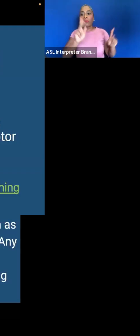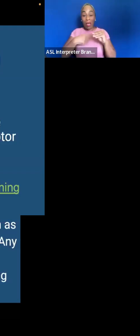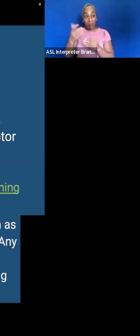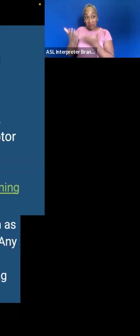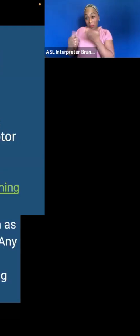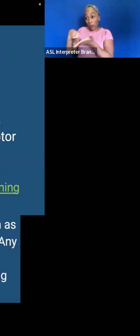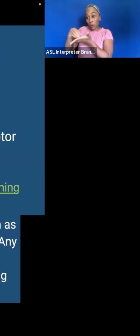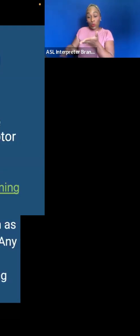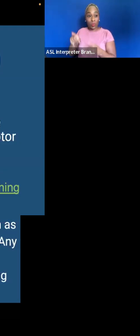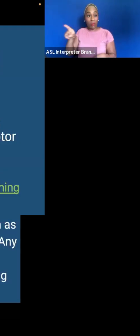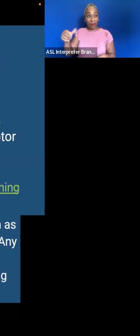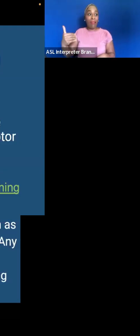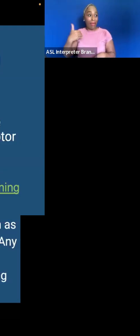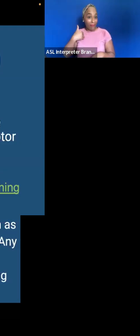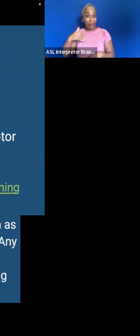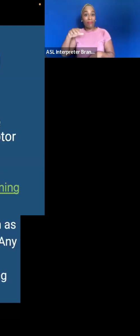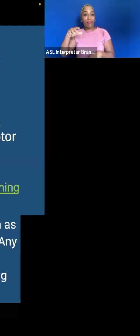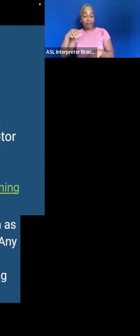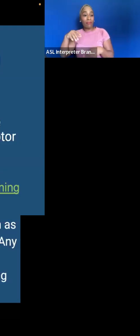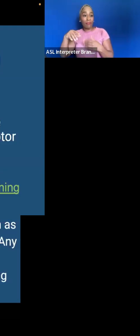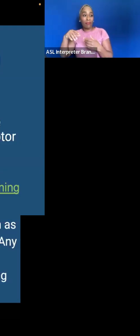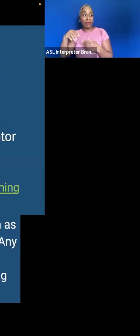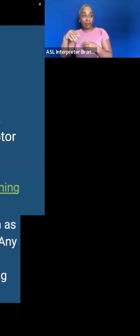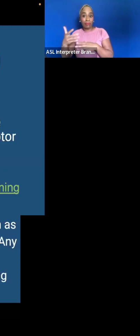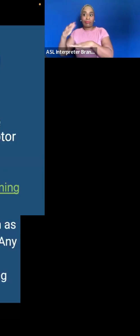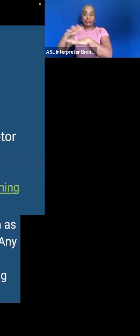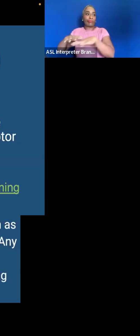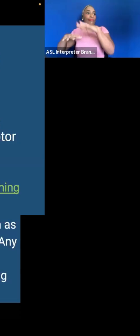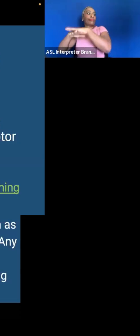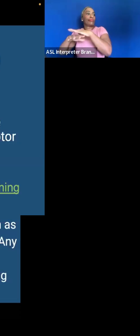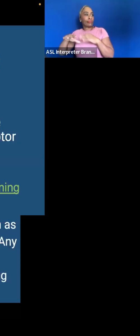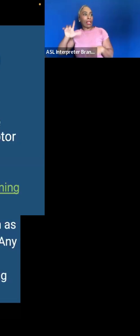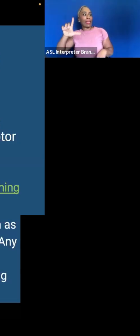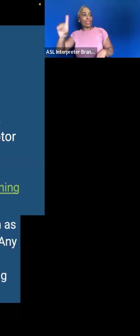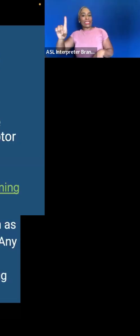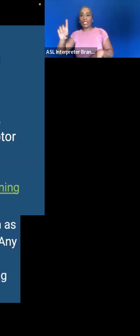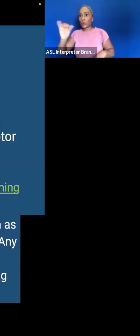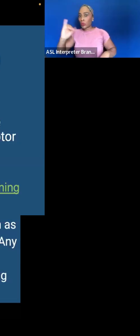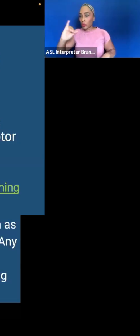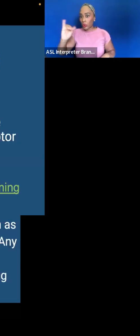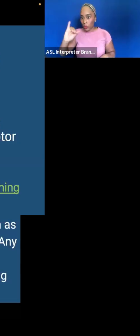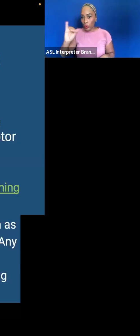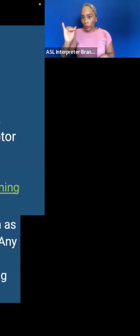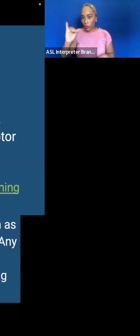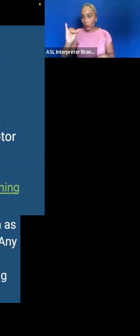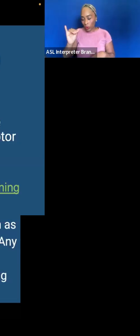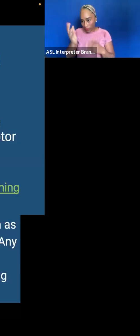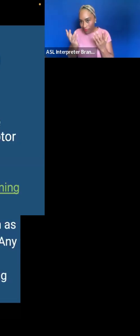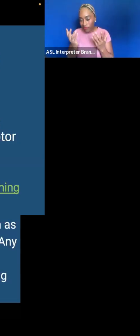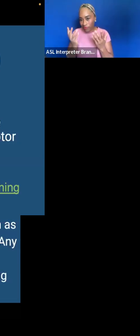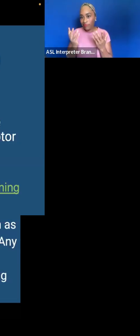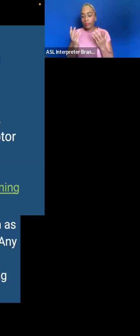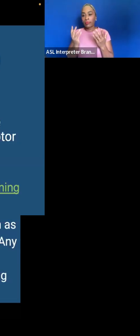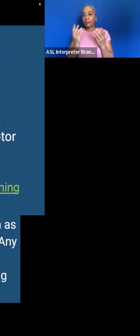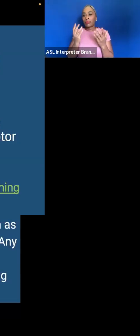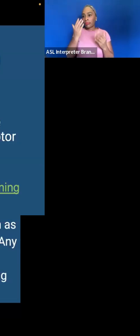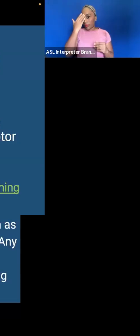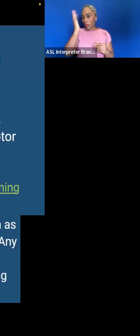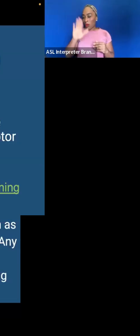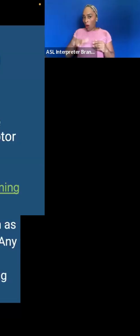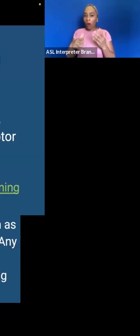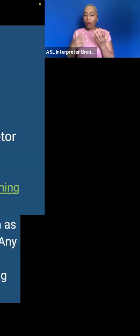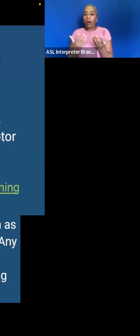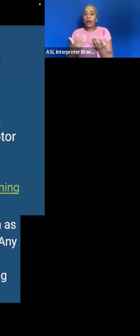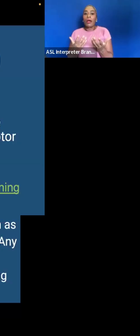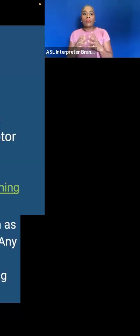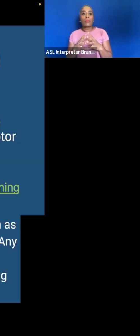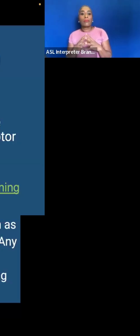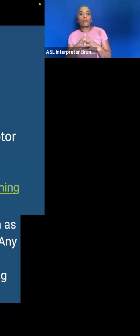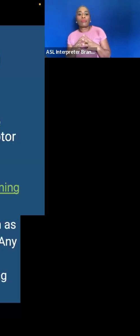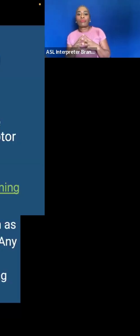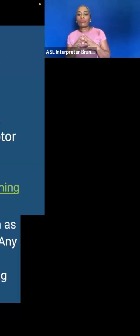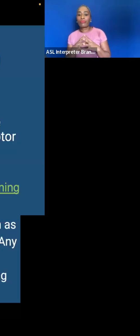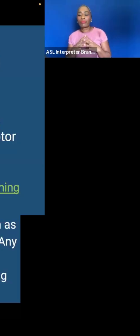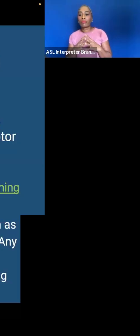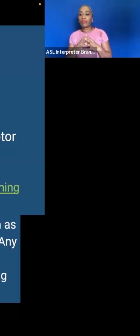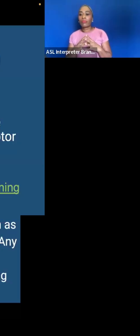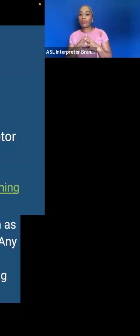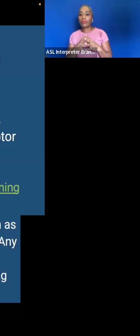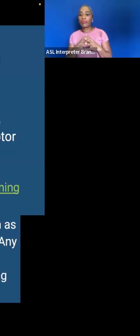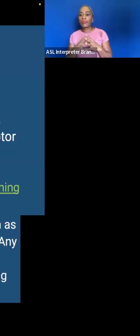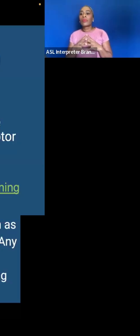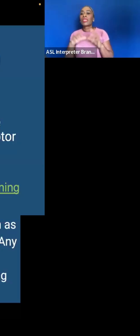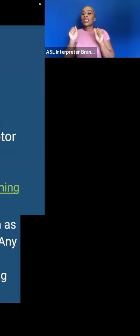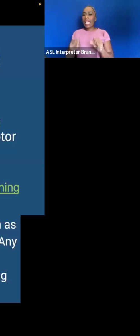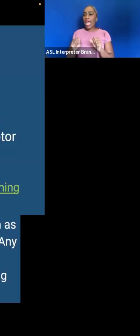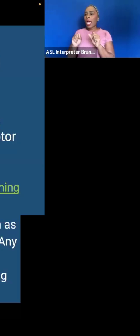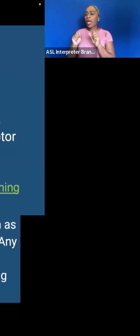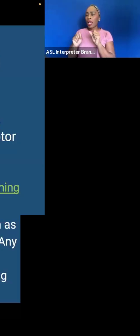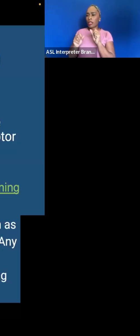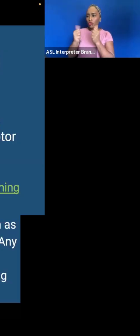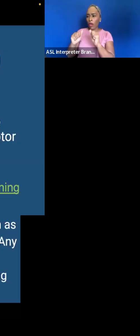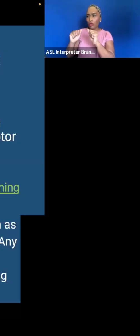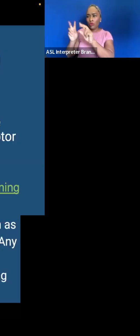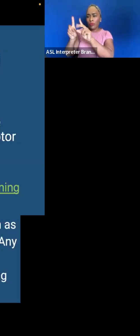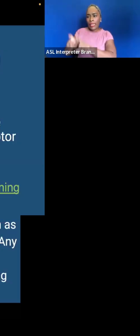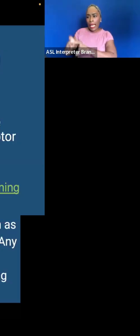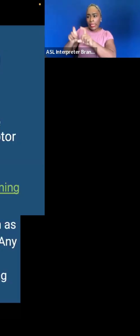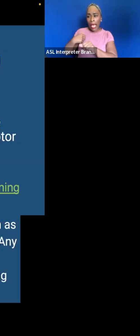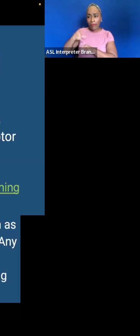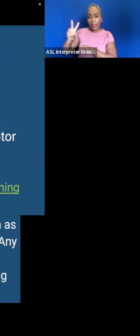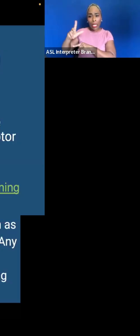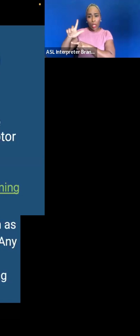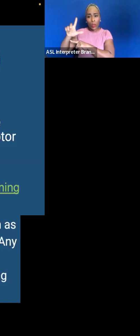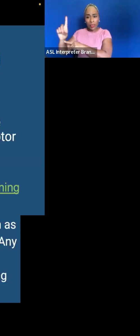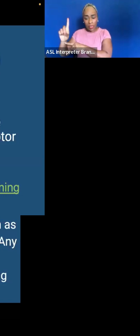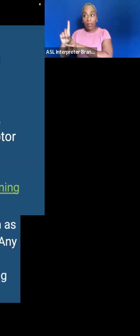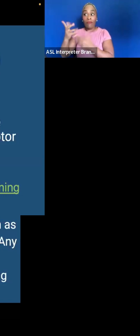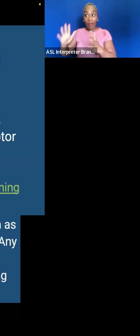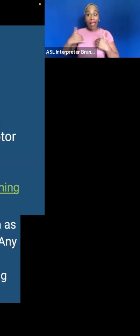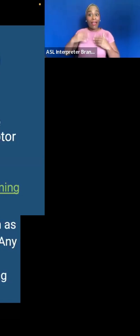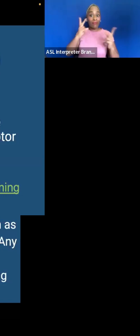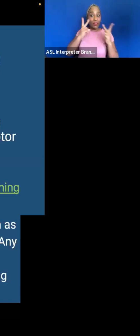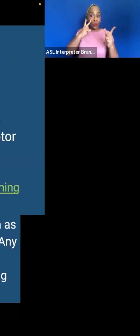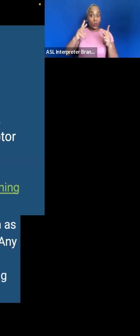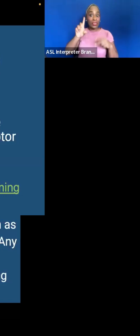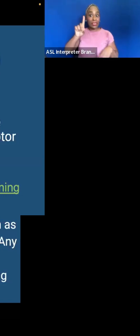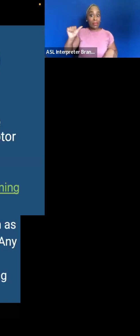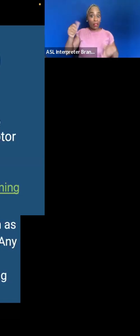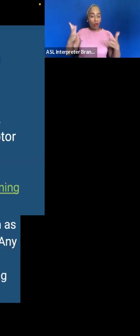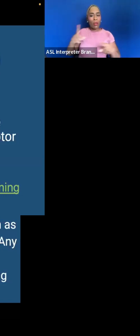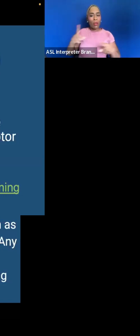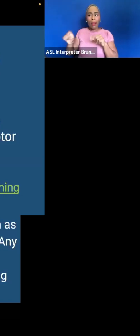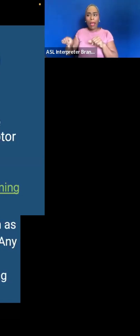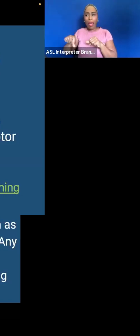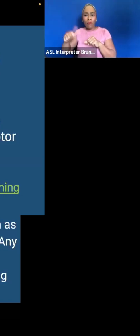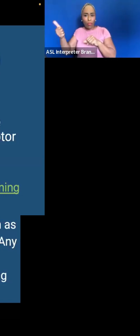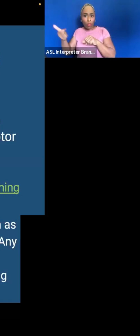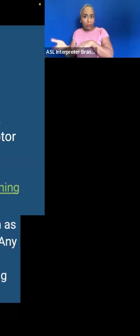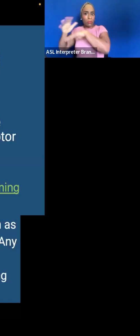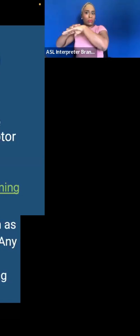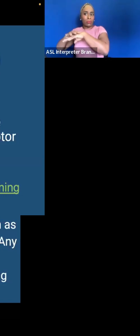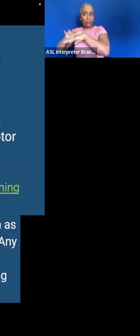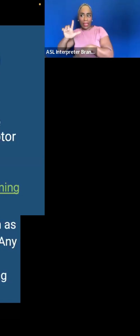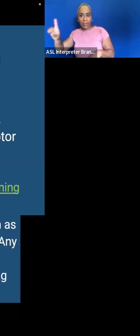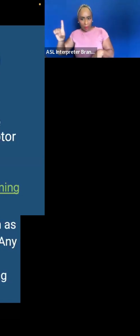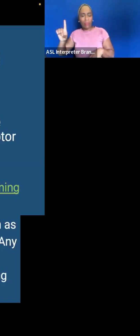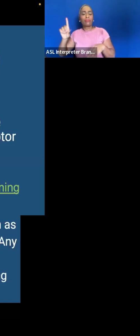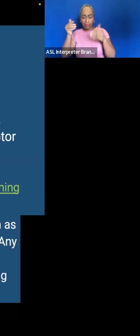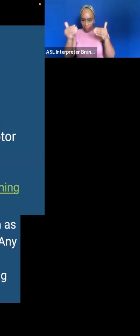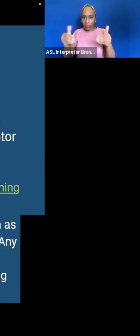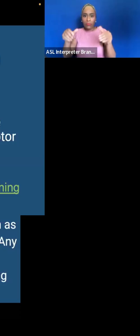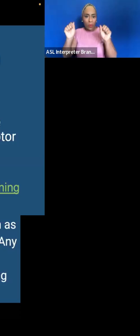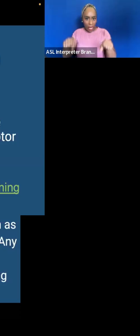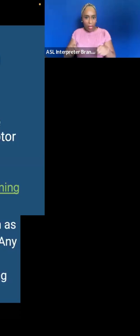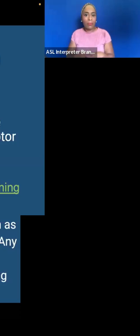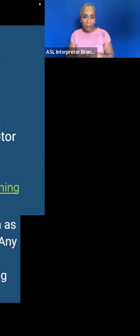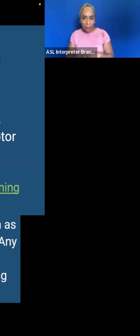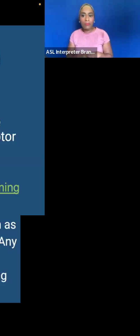the presence of a coexisting disability is that it is okay, to pursue looking at a potential second comorbid disability, even if there's a vision disability as their, you know, first disability or the, you know, their primary disability.